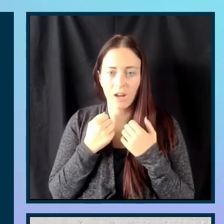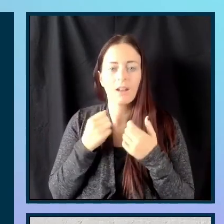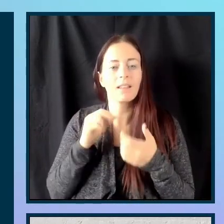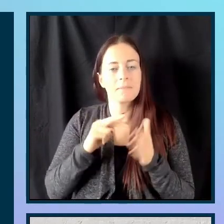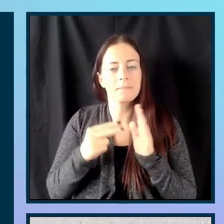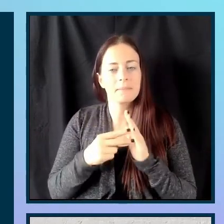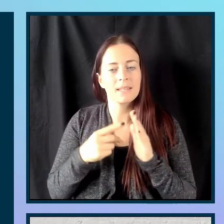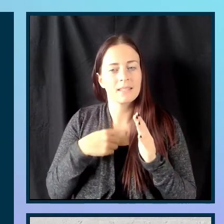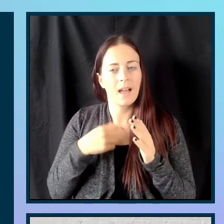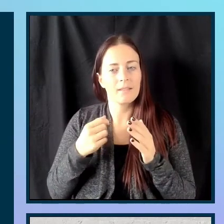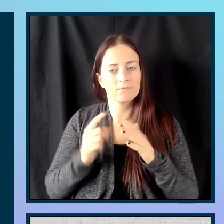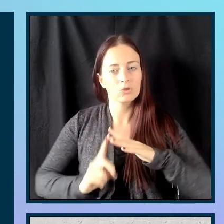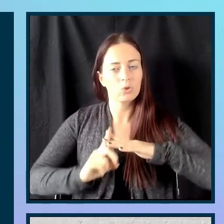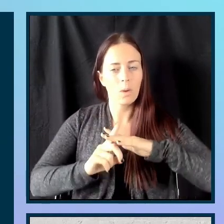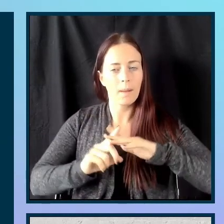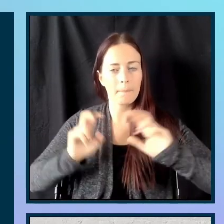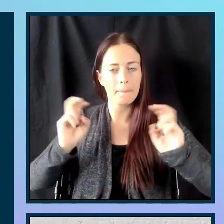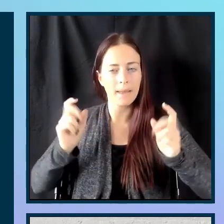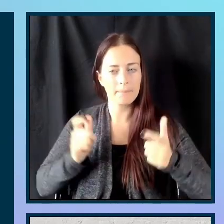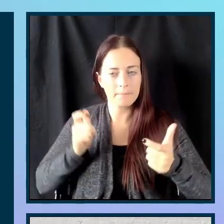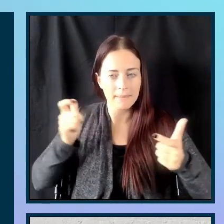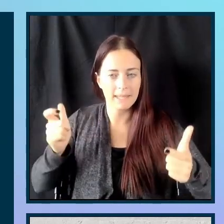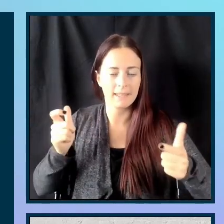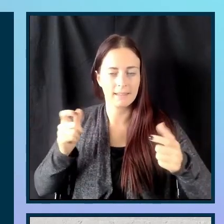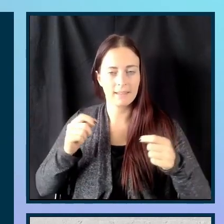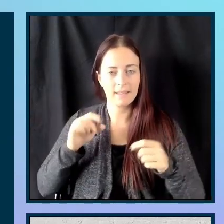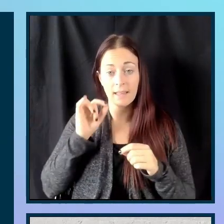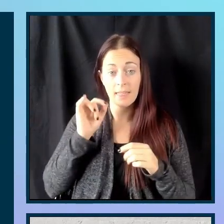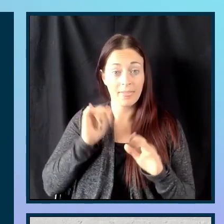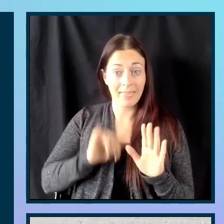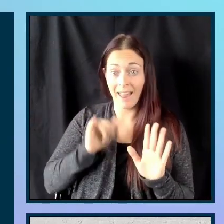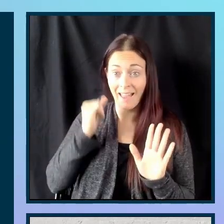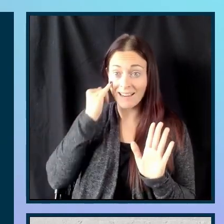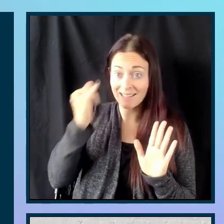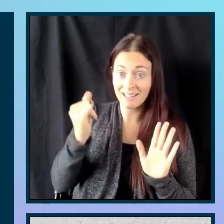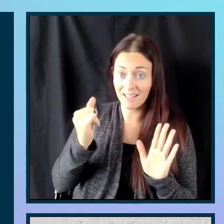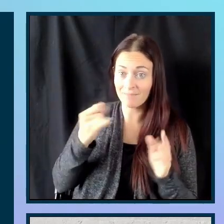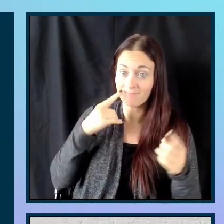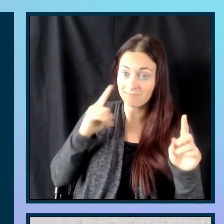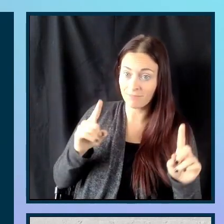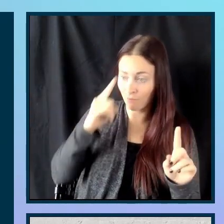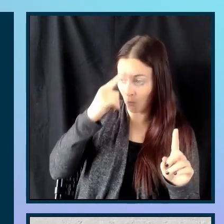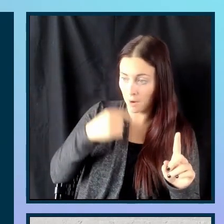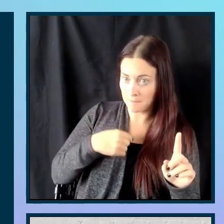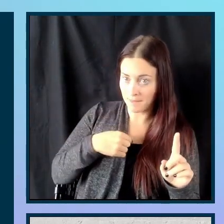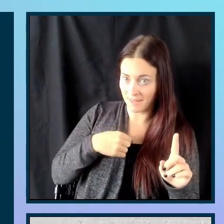This idea works for me, if it doesn't work for you, no worries, but pick a definition that does,